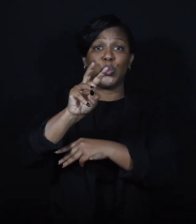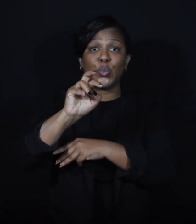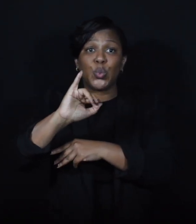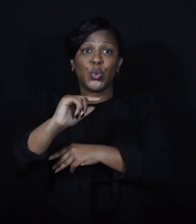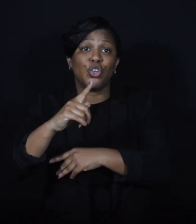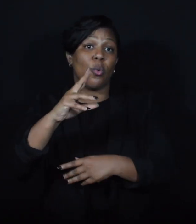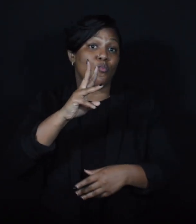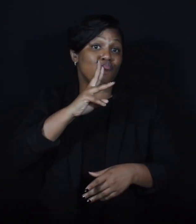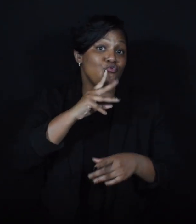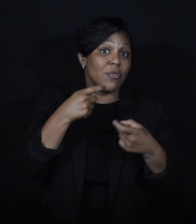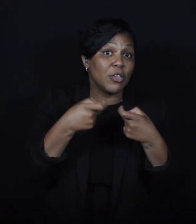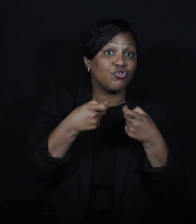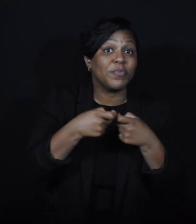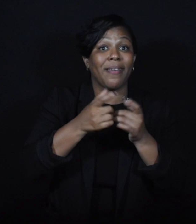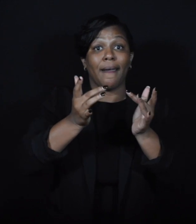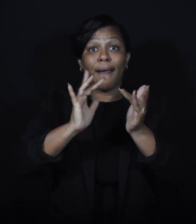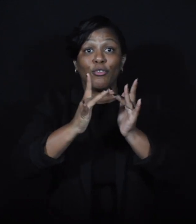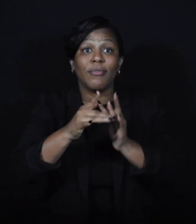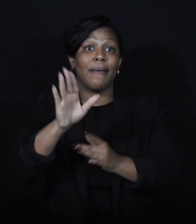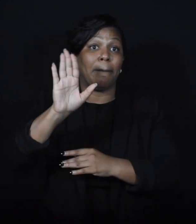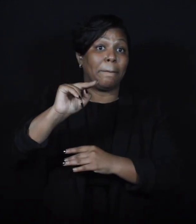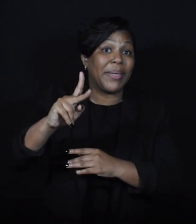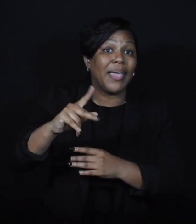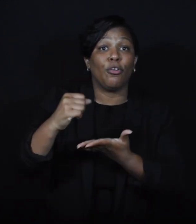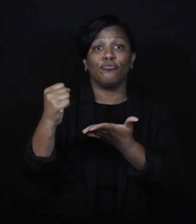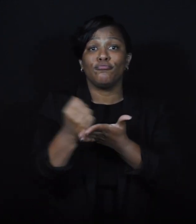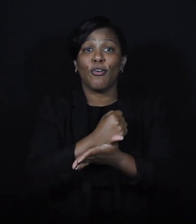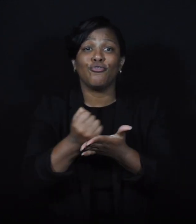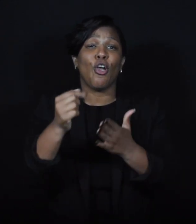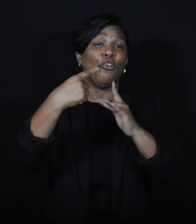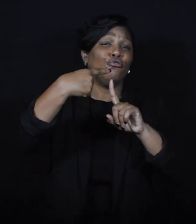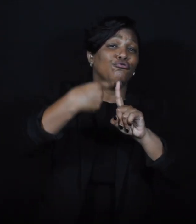internet, banking or credit card, rent or mortgage, etc.)